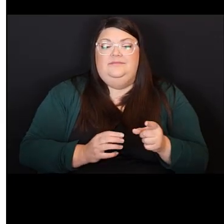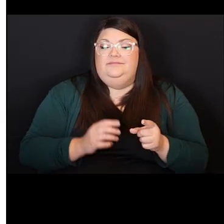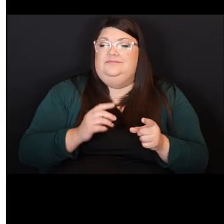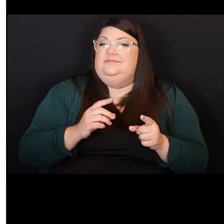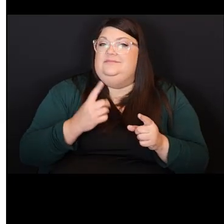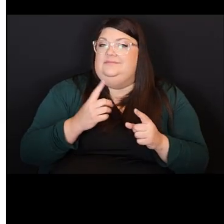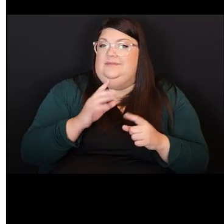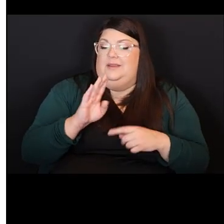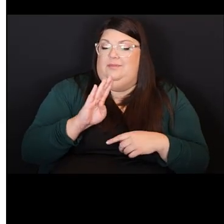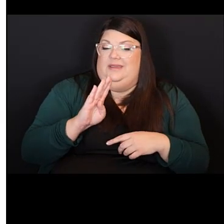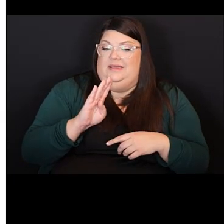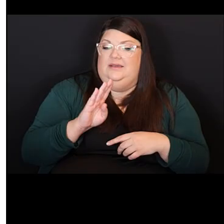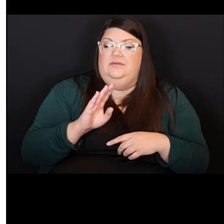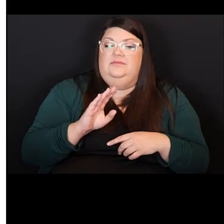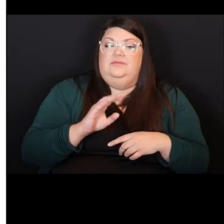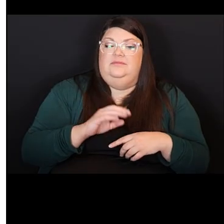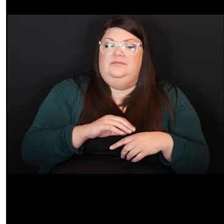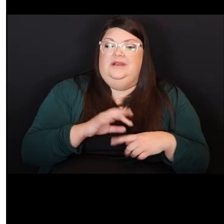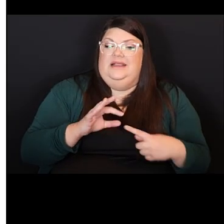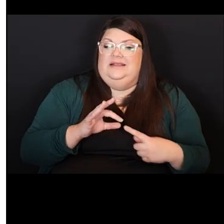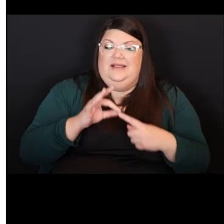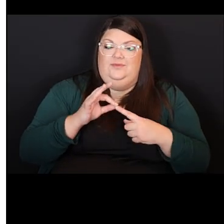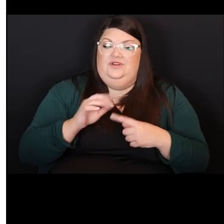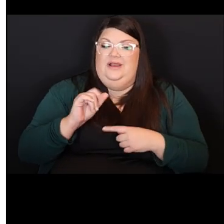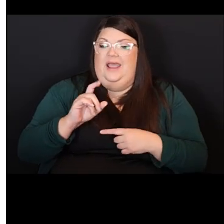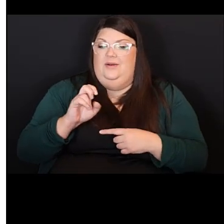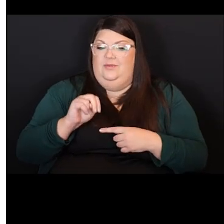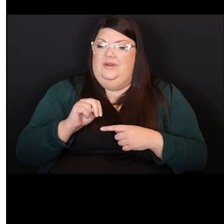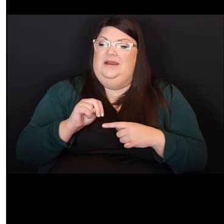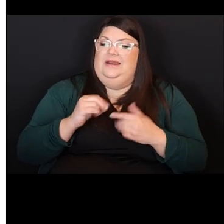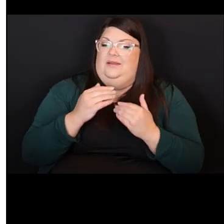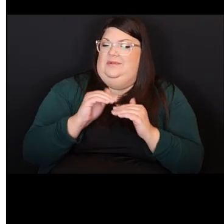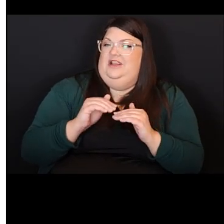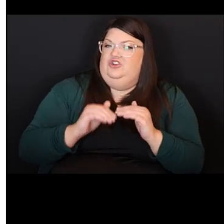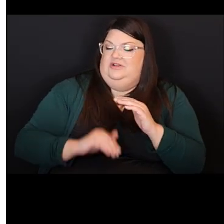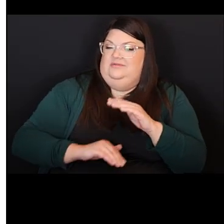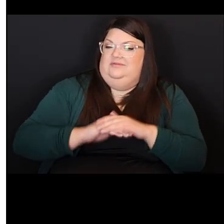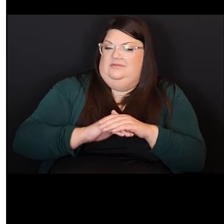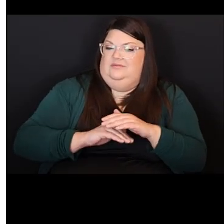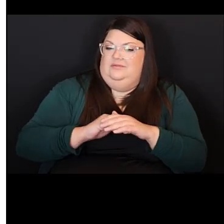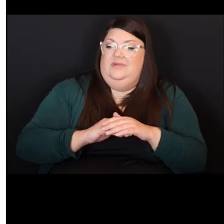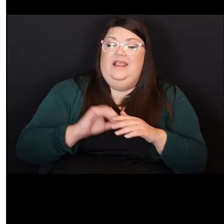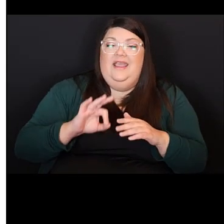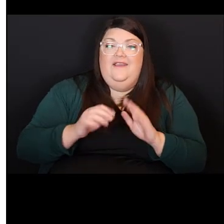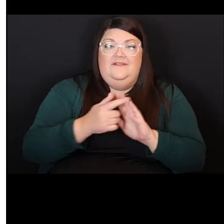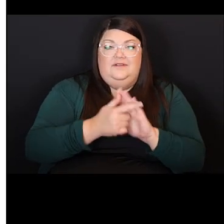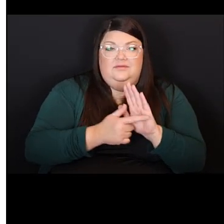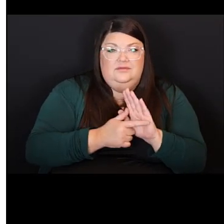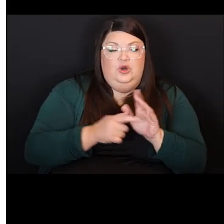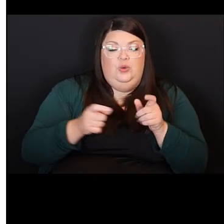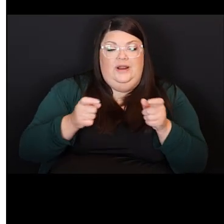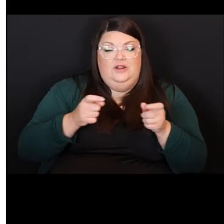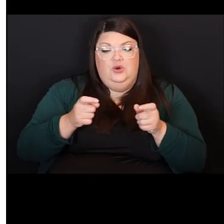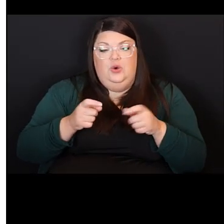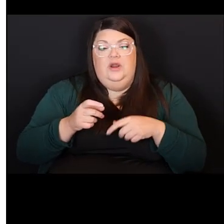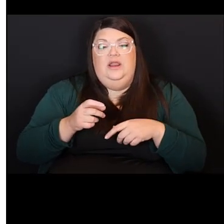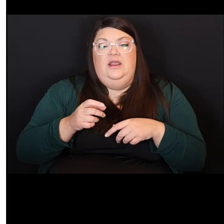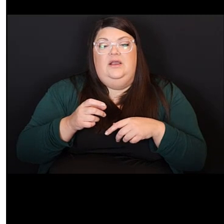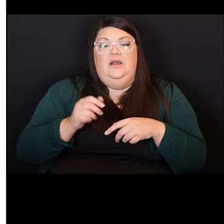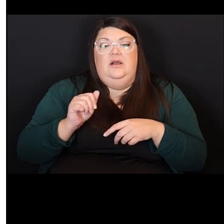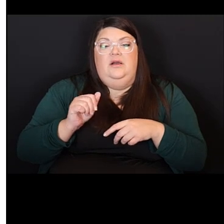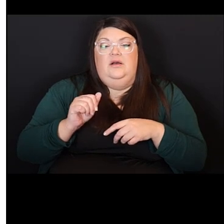B) Exception - administrative limitations (caps) - if statutorily or regulatorily authorized